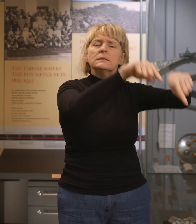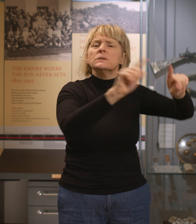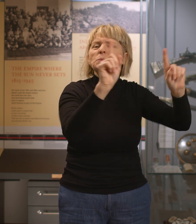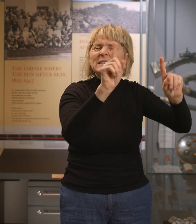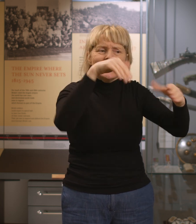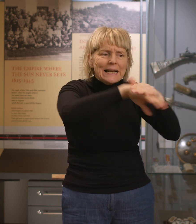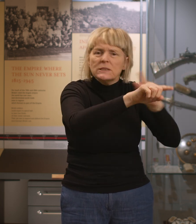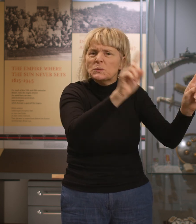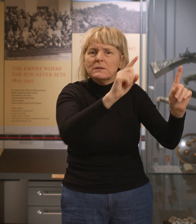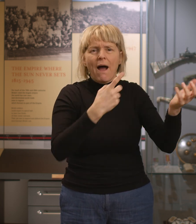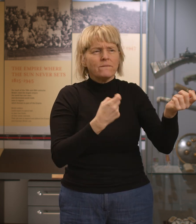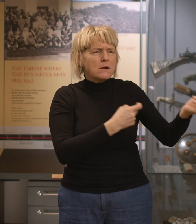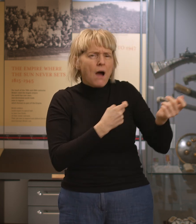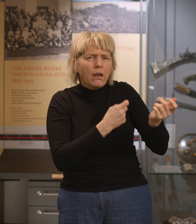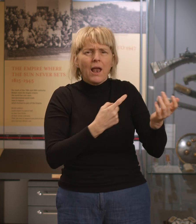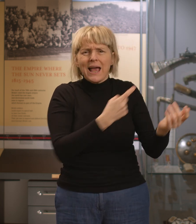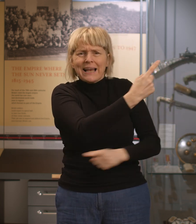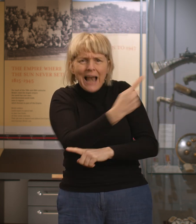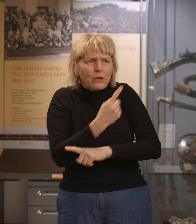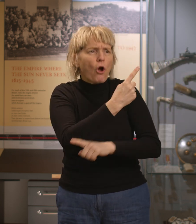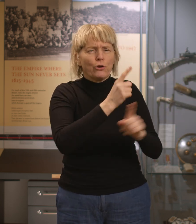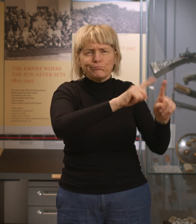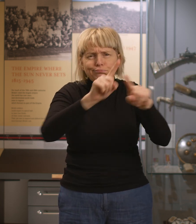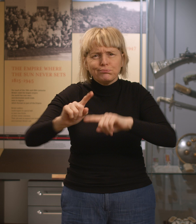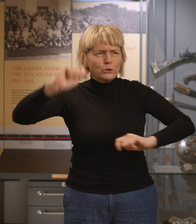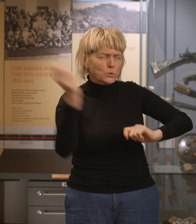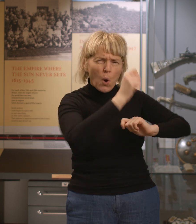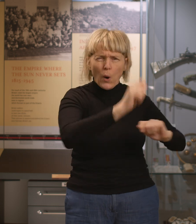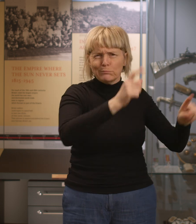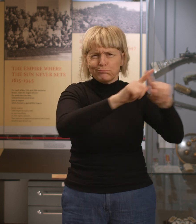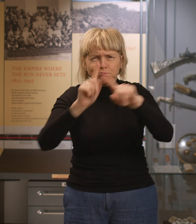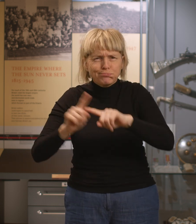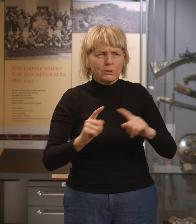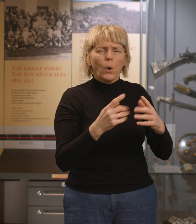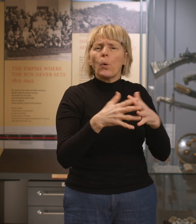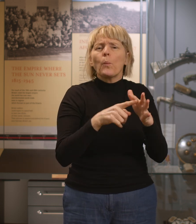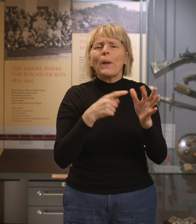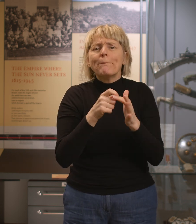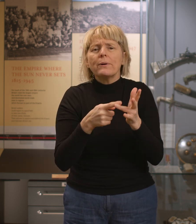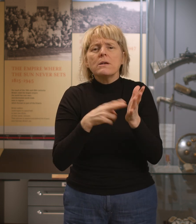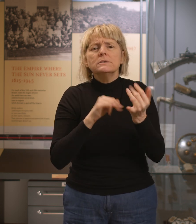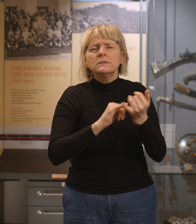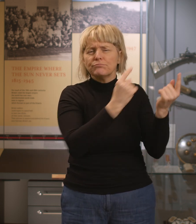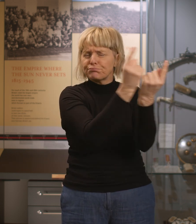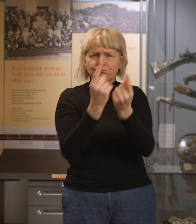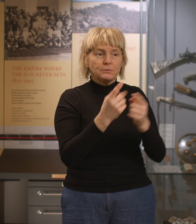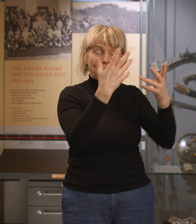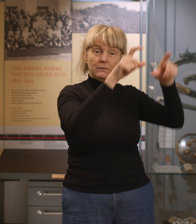The large cannons you might have seen outside this Museum are part of the Regimental Collections